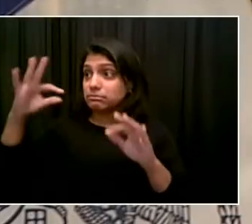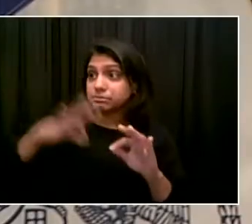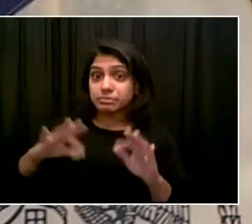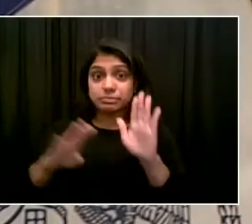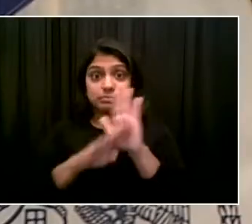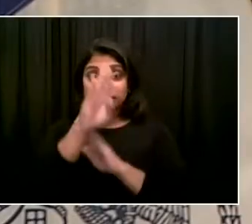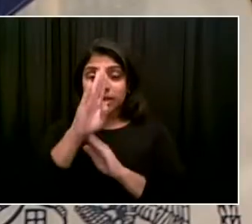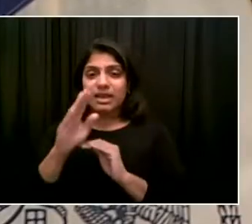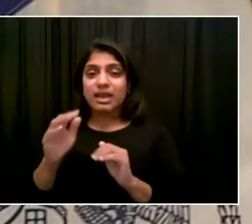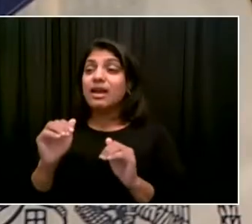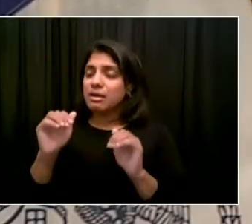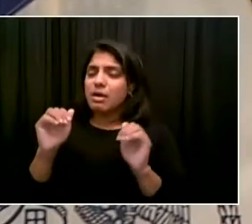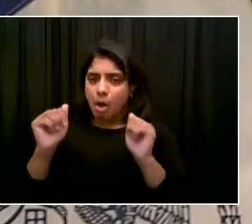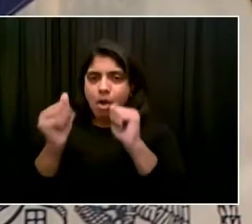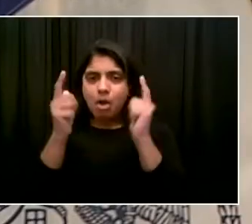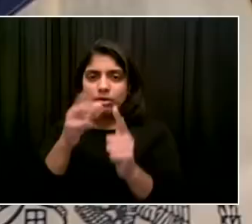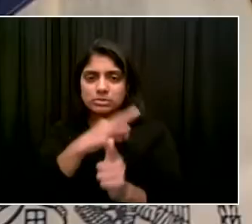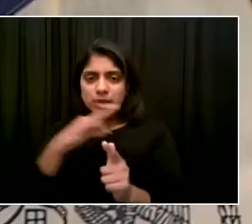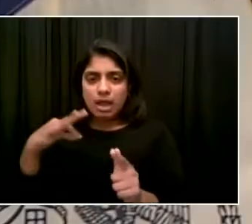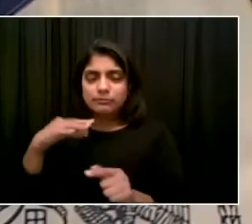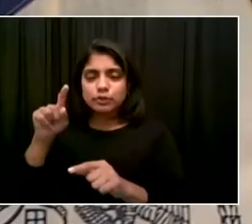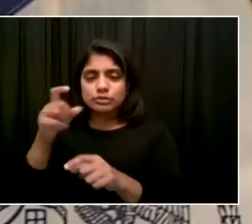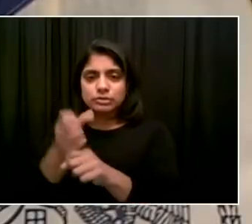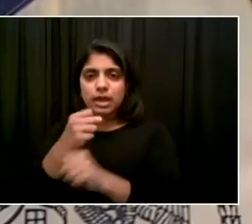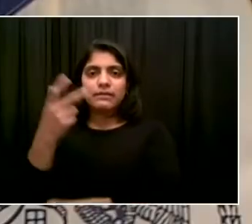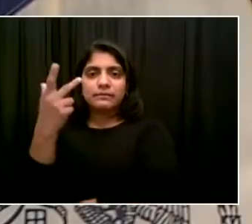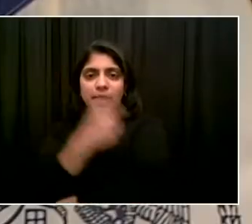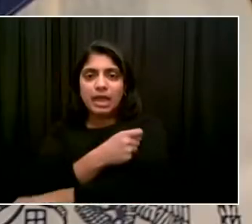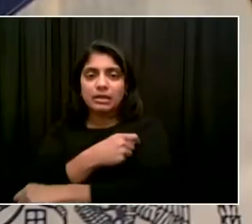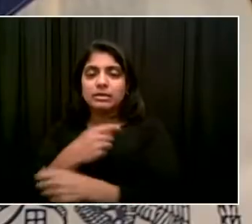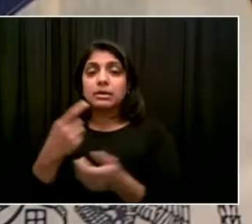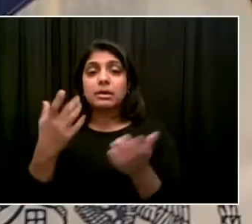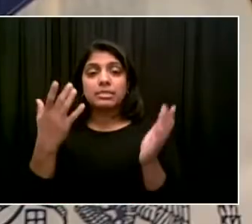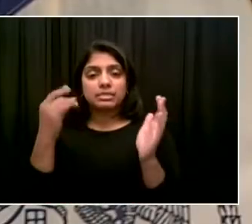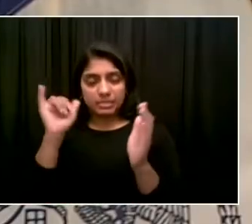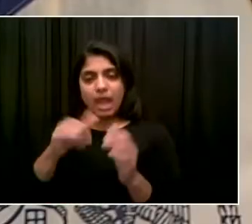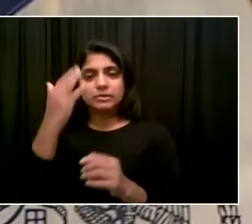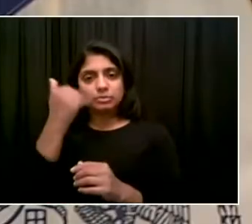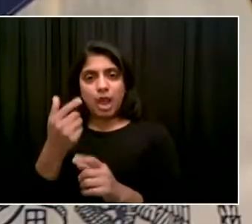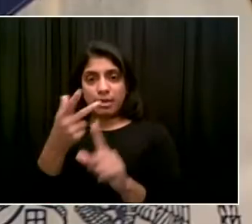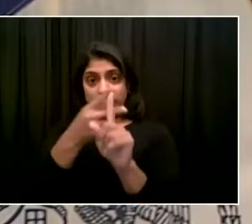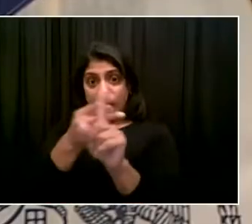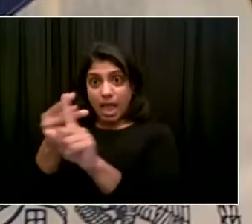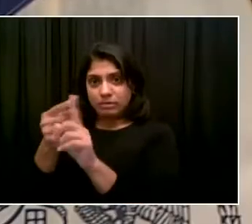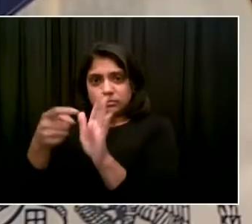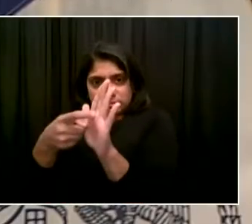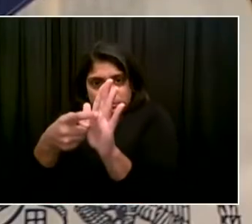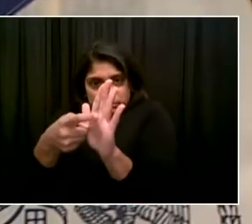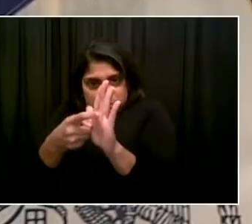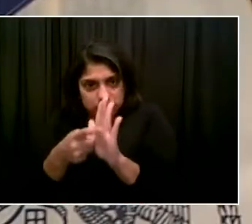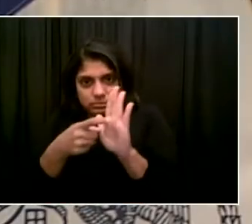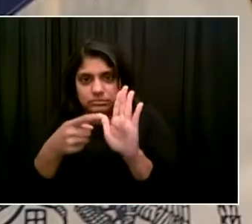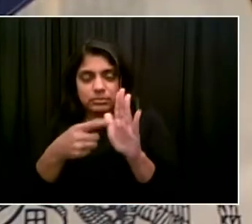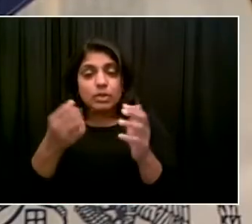LOOK STEVE, I WOULD DISAGREE ON THE FACTS OF E THHIORSTY WE HAVE HAD. WE DID KEY 2 NYC, RESTAURANTS, INDOOR ENTERTAINMENT, FITESNS, TENOS F THOUSANDS, HUNR